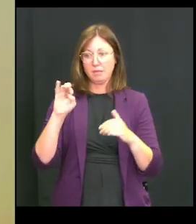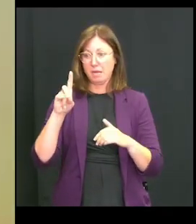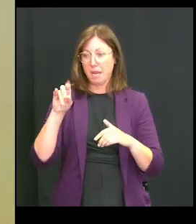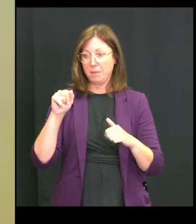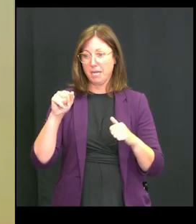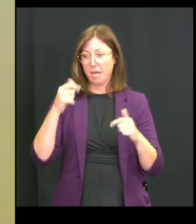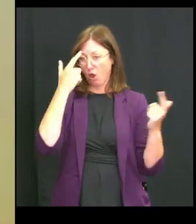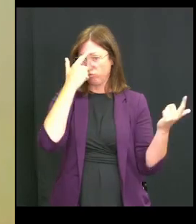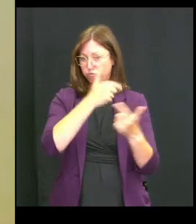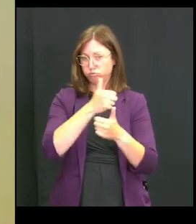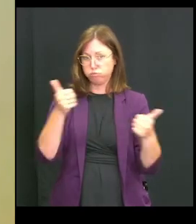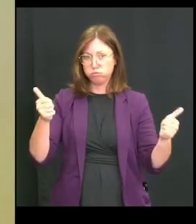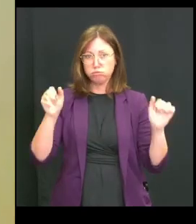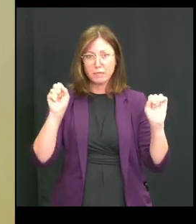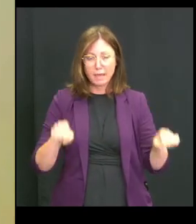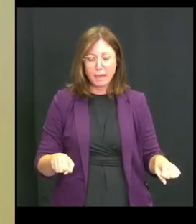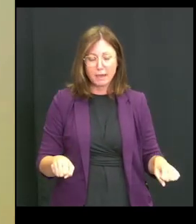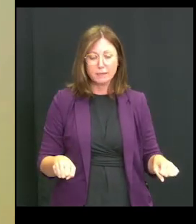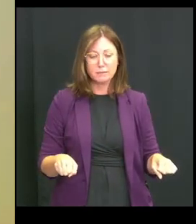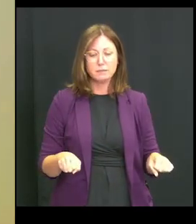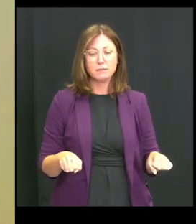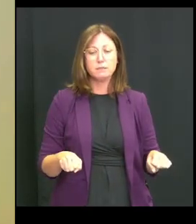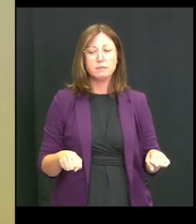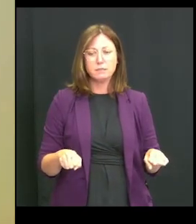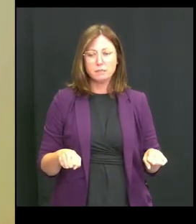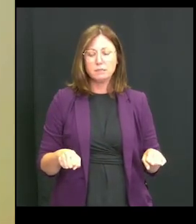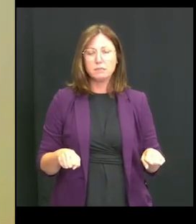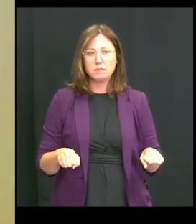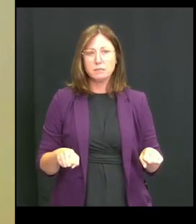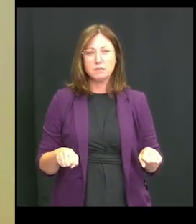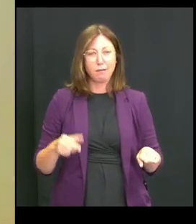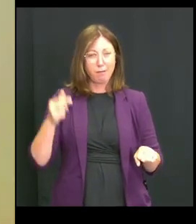And not a whole lot of this is in the hands of government,